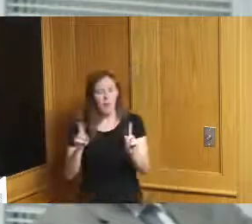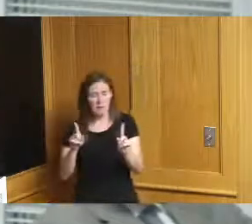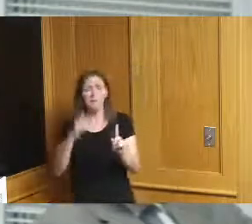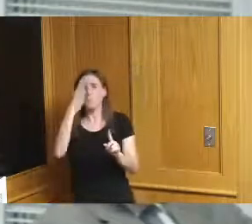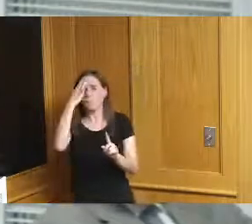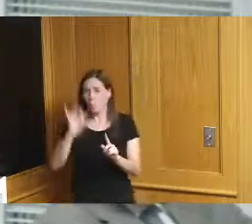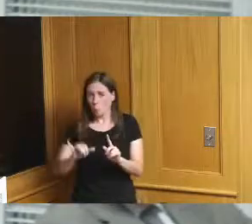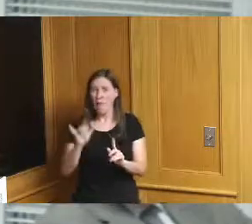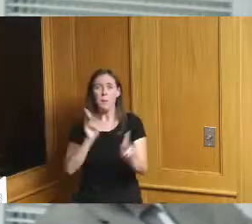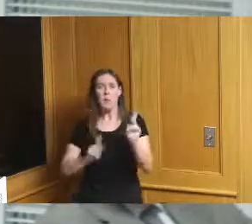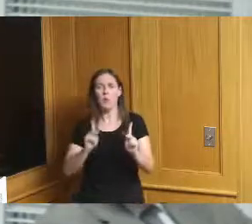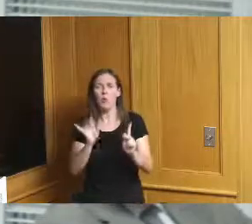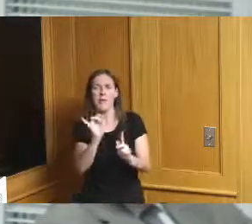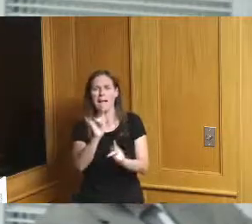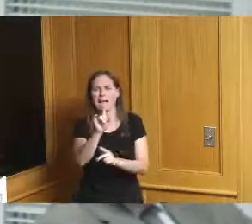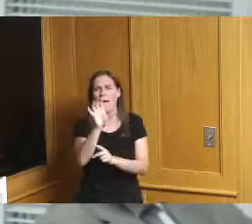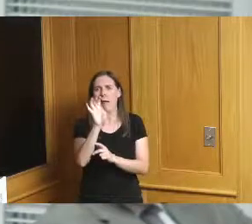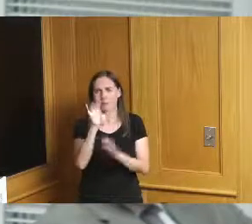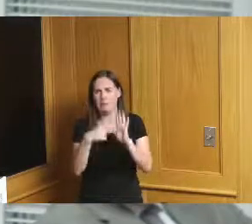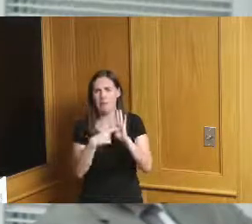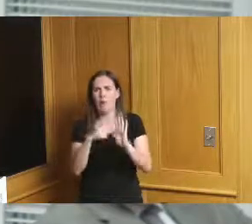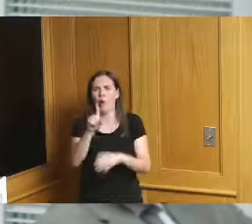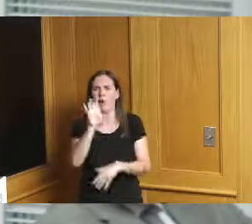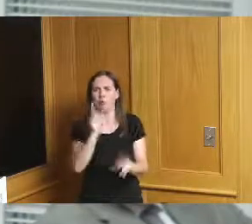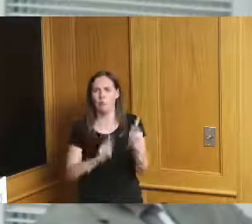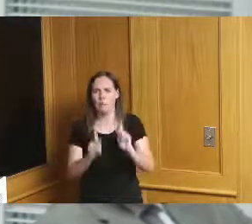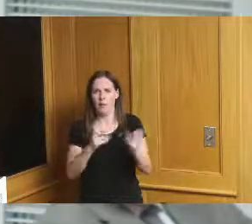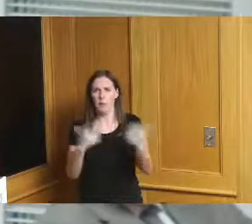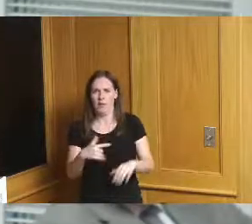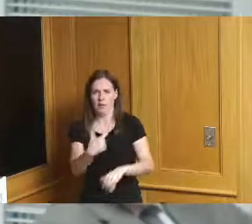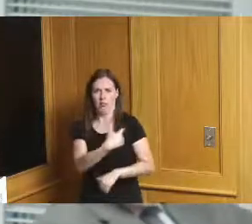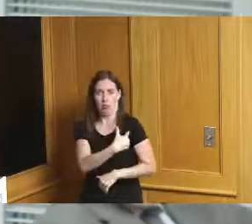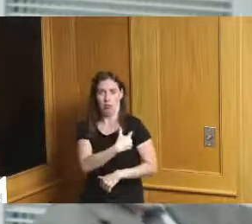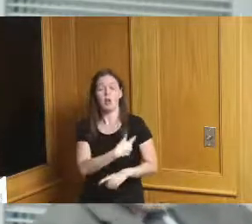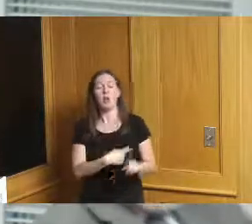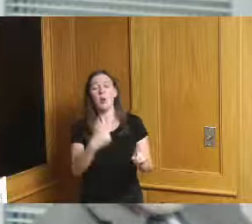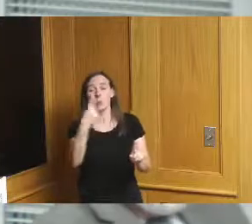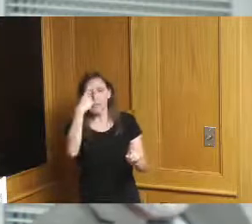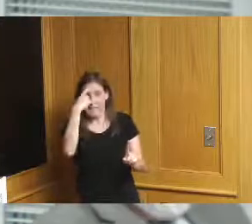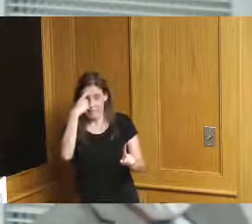hundred folks that i just talked about we believe that significant illness won't happen in any of